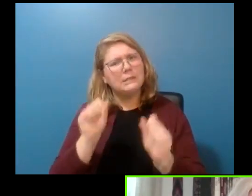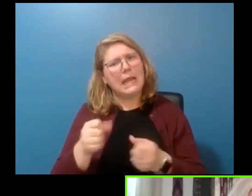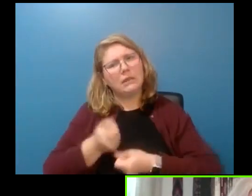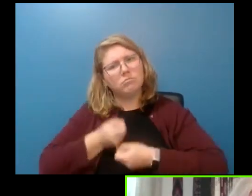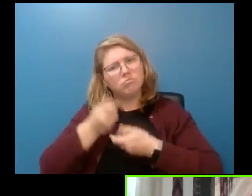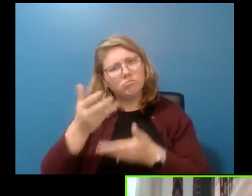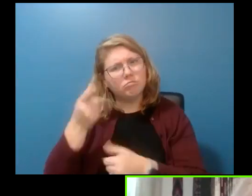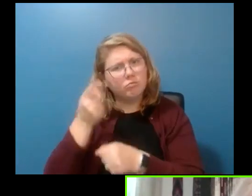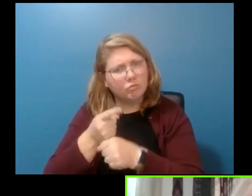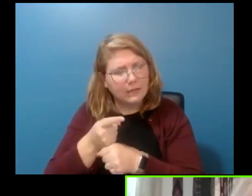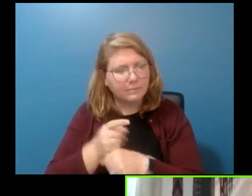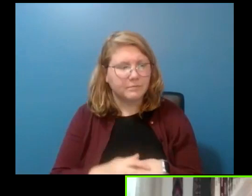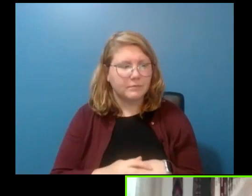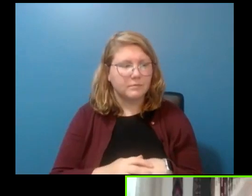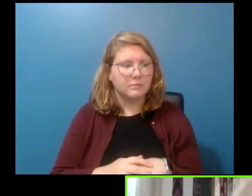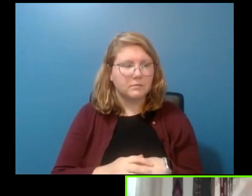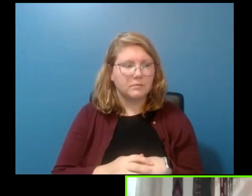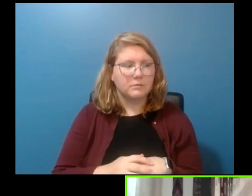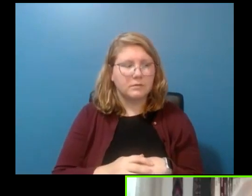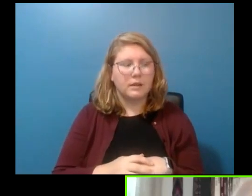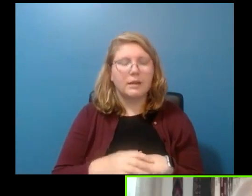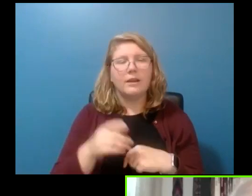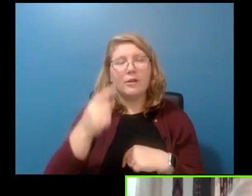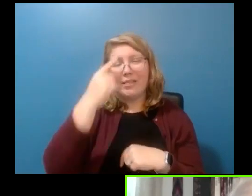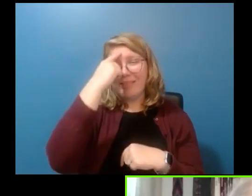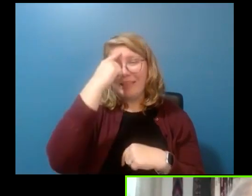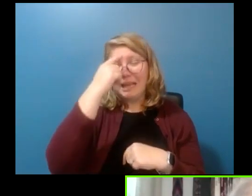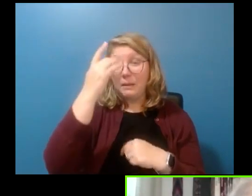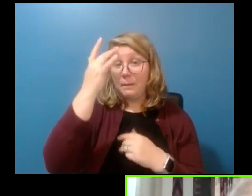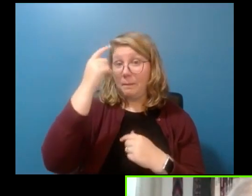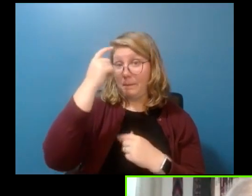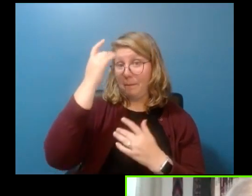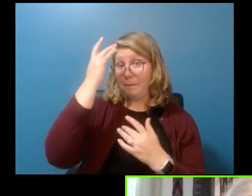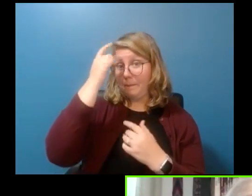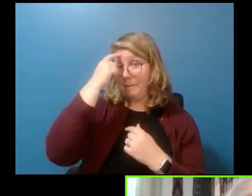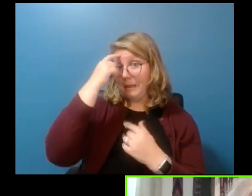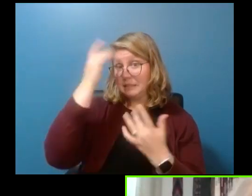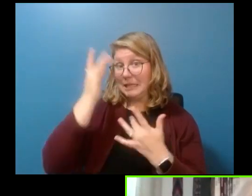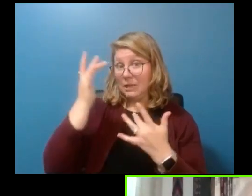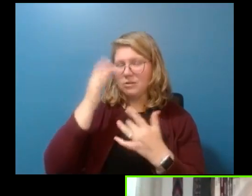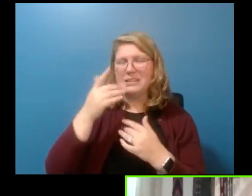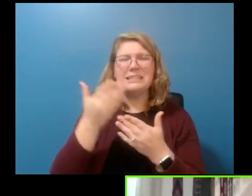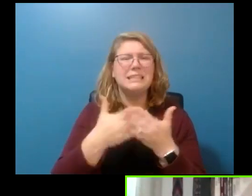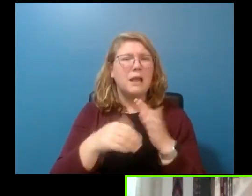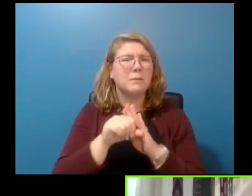people to think about how many times they hear the word "crazy" you will be amazed.